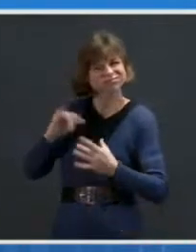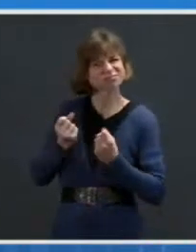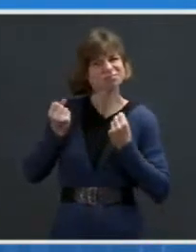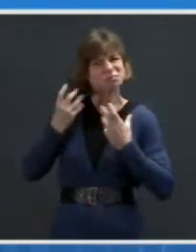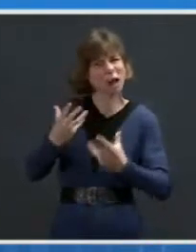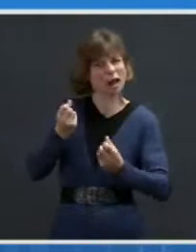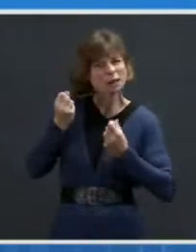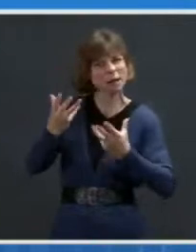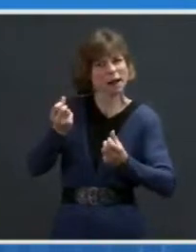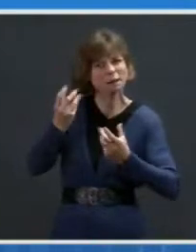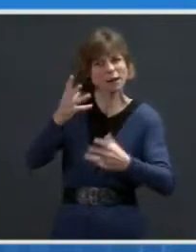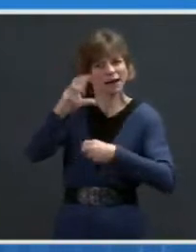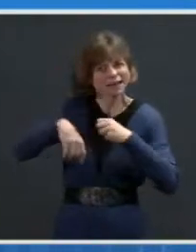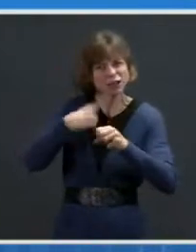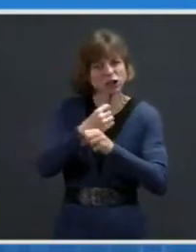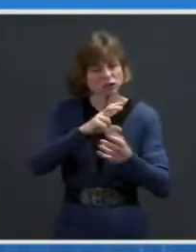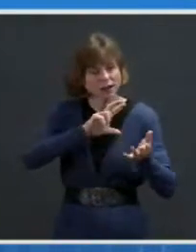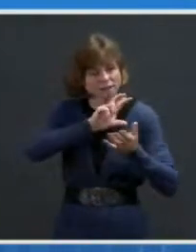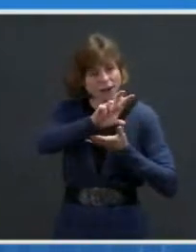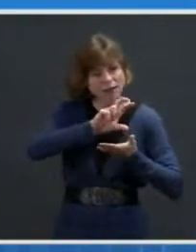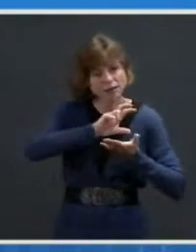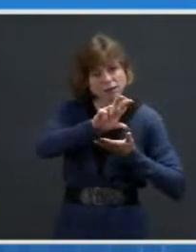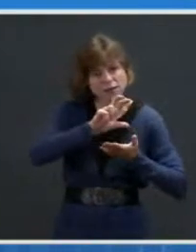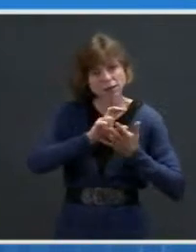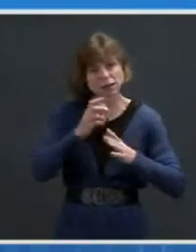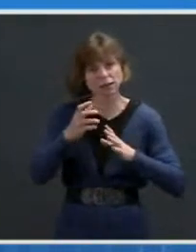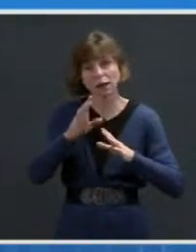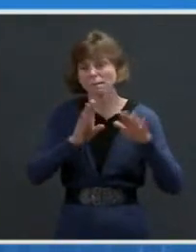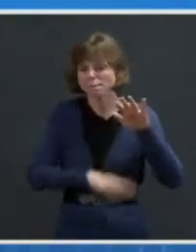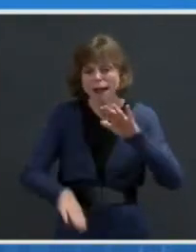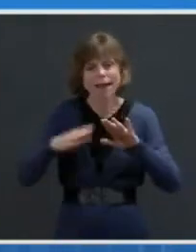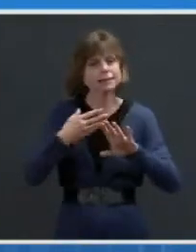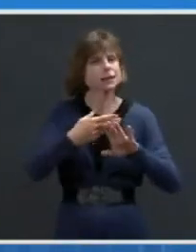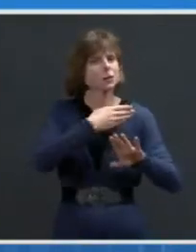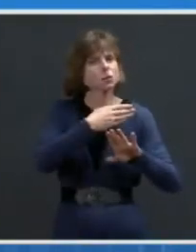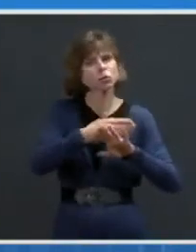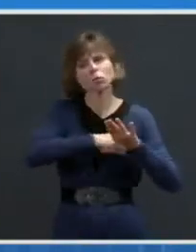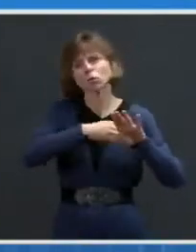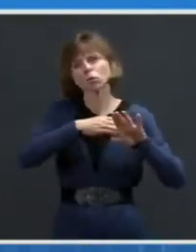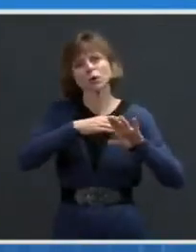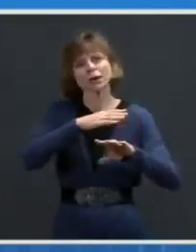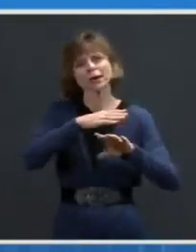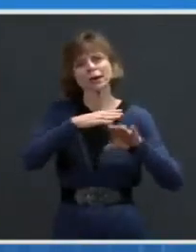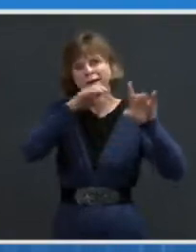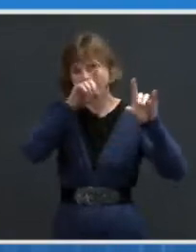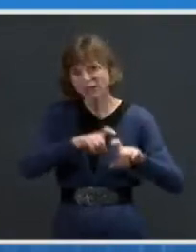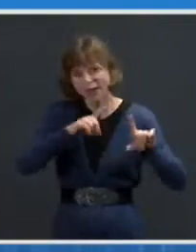TESTING OF THE J&J.